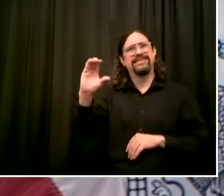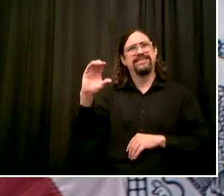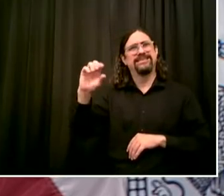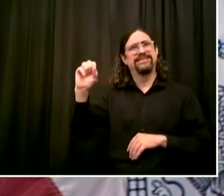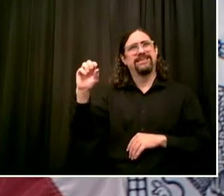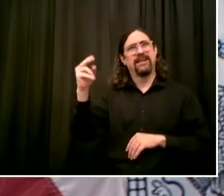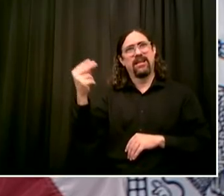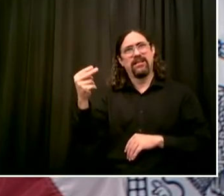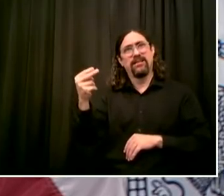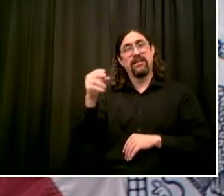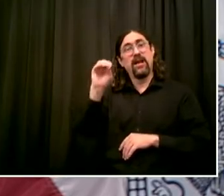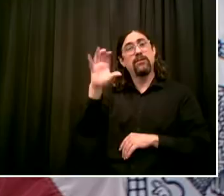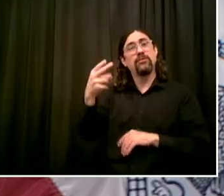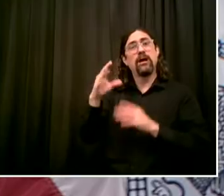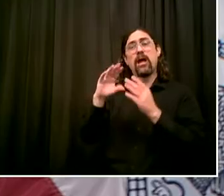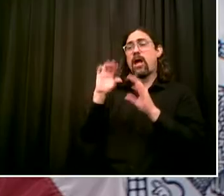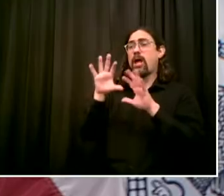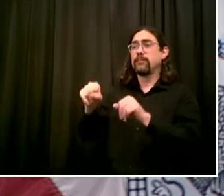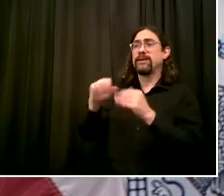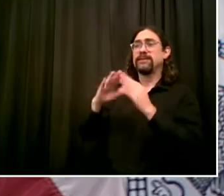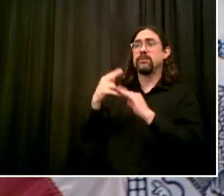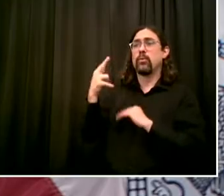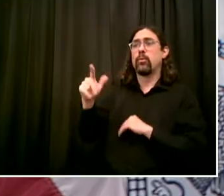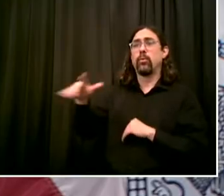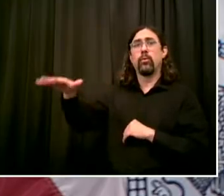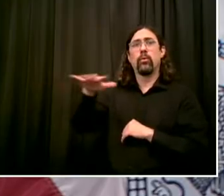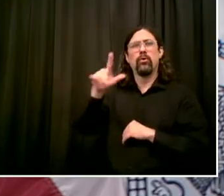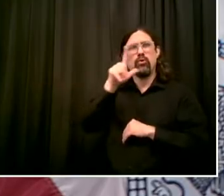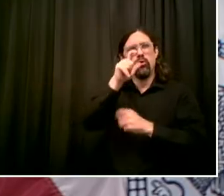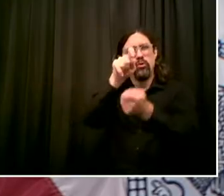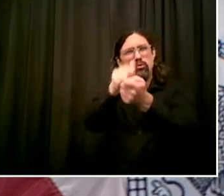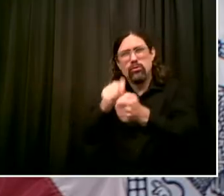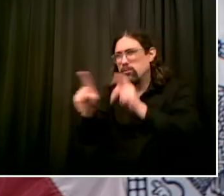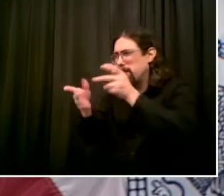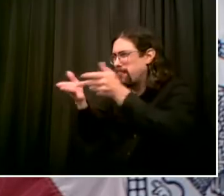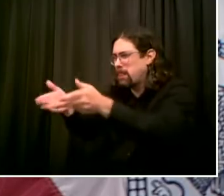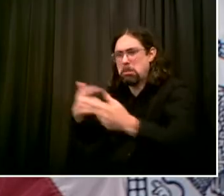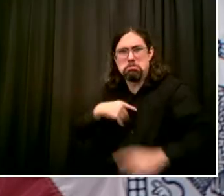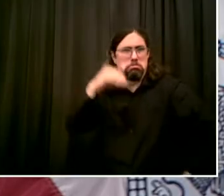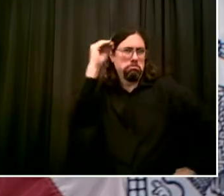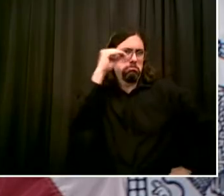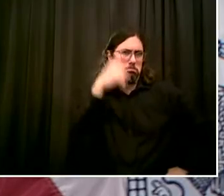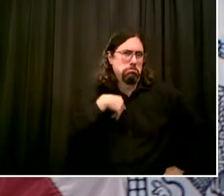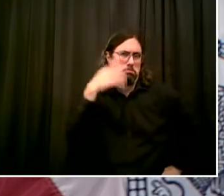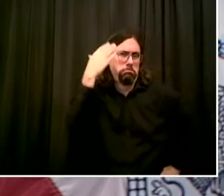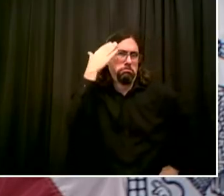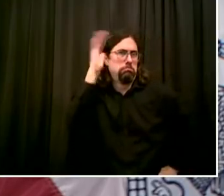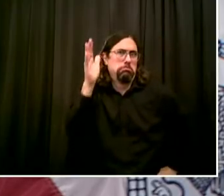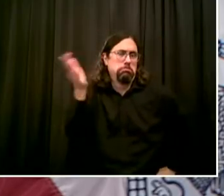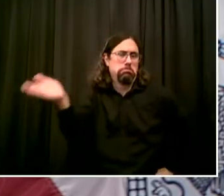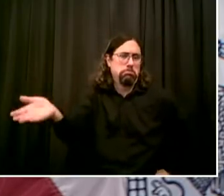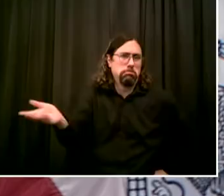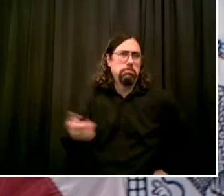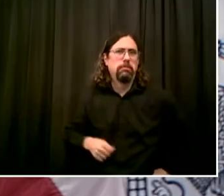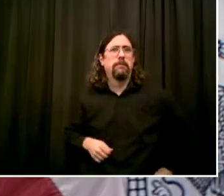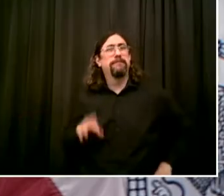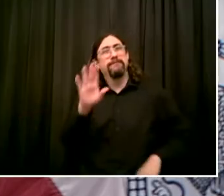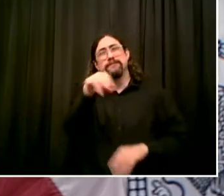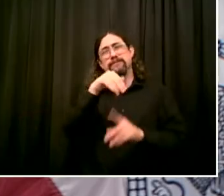SWOOP . I WANT TO KNOW WHAT HAPPENED IN EACH INDIVIDUAL INCIDENT . AS WE HAVE GONE